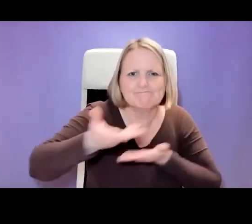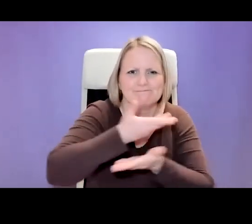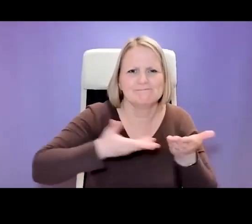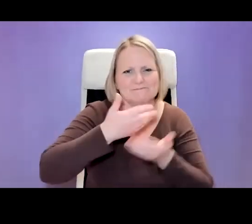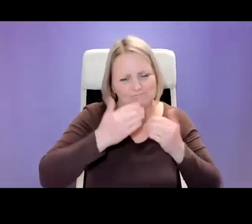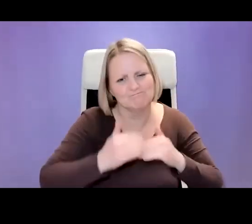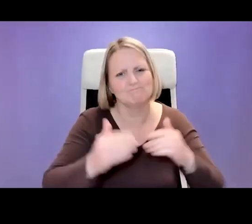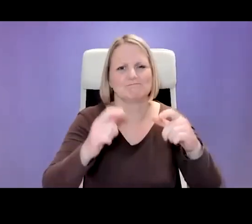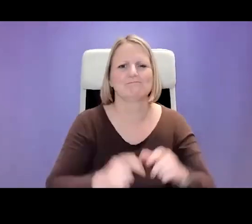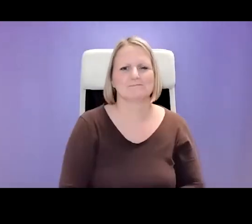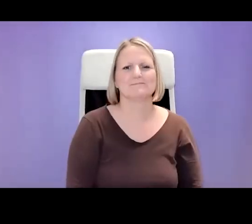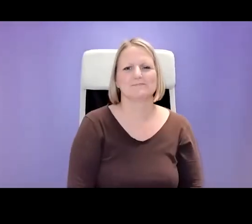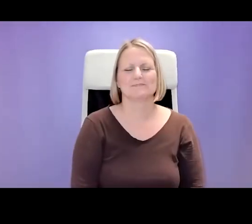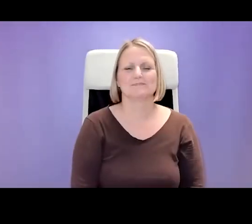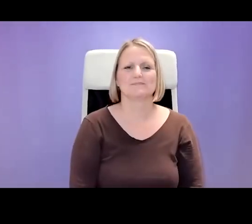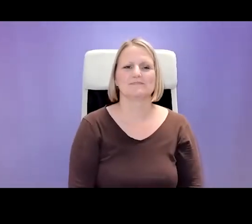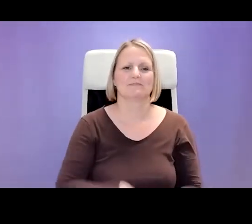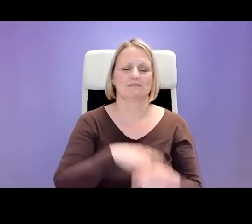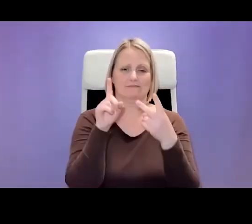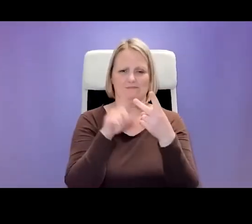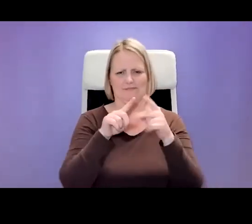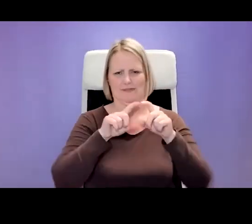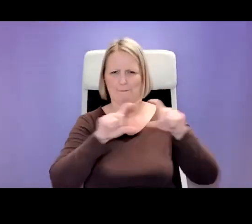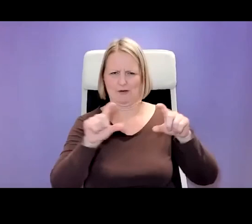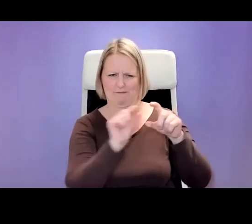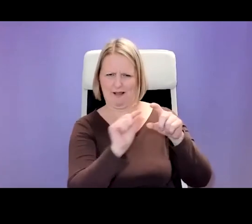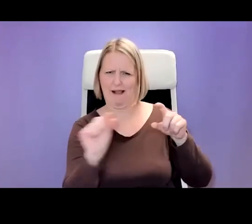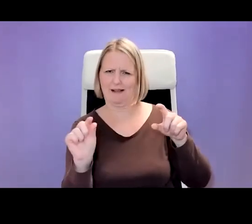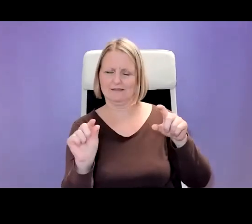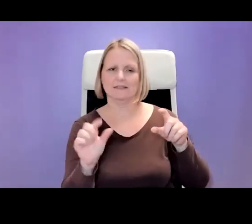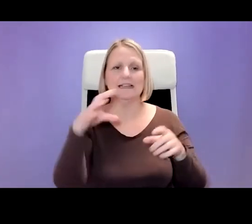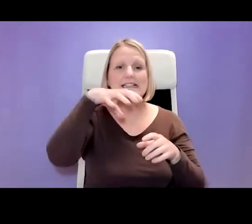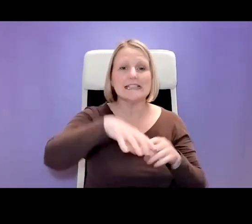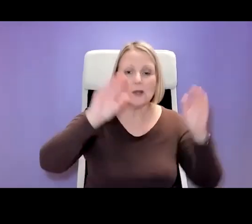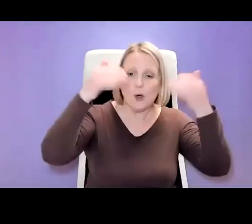Then the second line, the Centre for Autism and Theology wishes to identify the status quo,